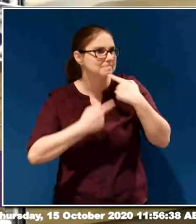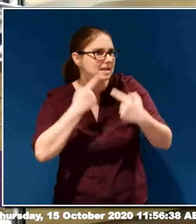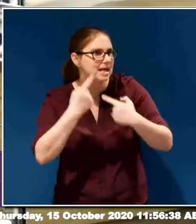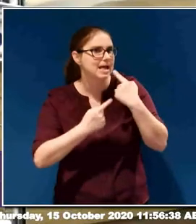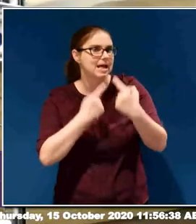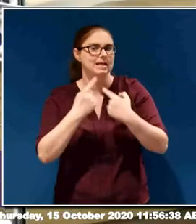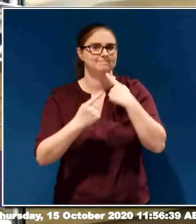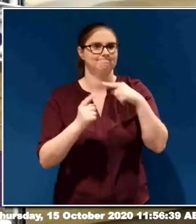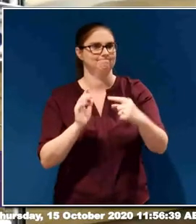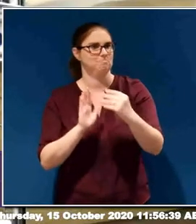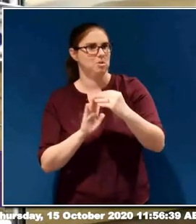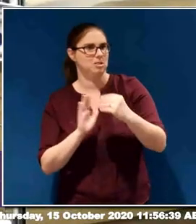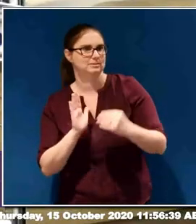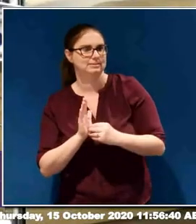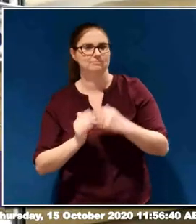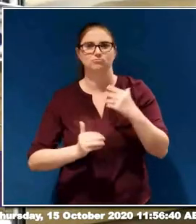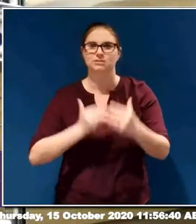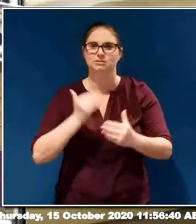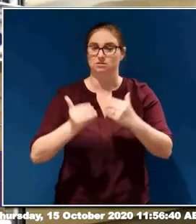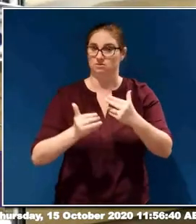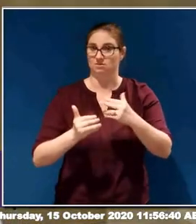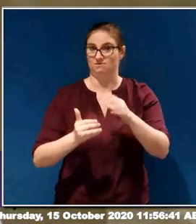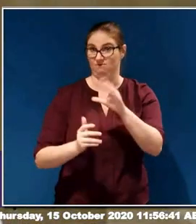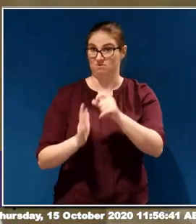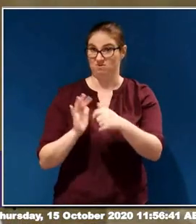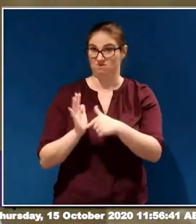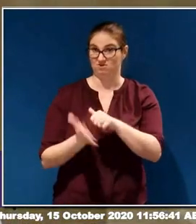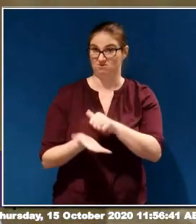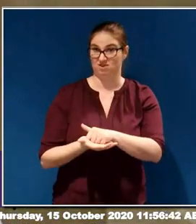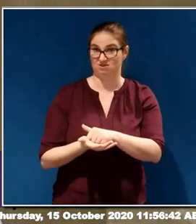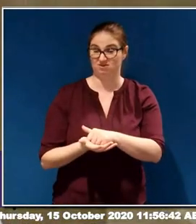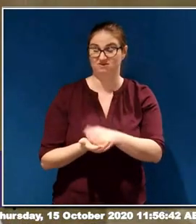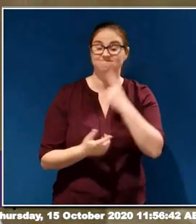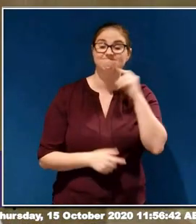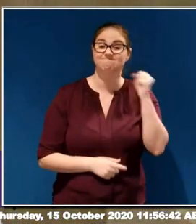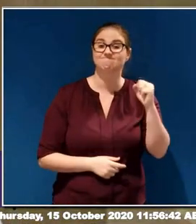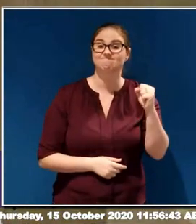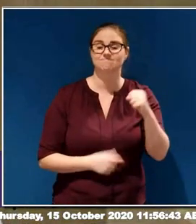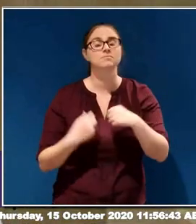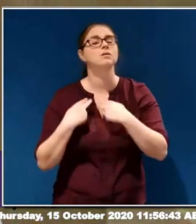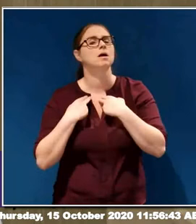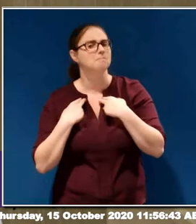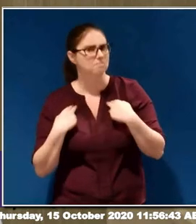of the Department, correct? Yes, that's correct. And to advise and provide guidance to the educators